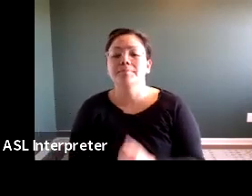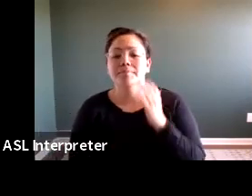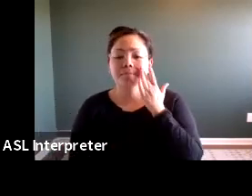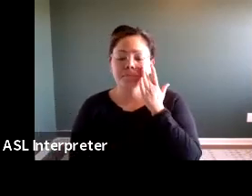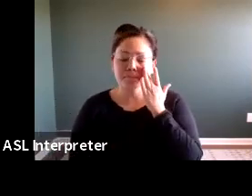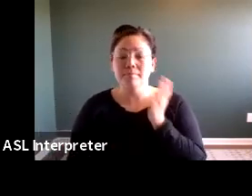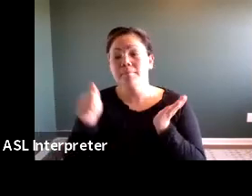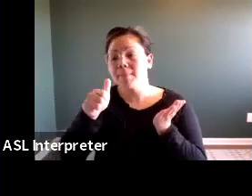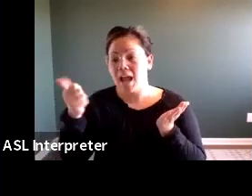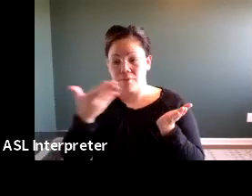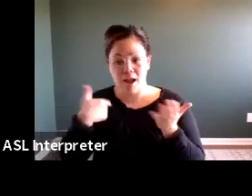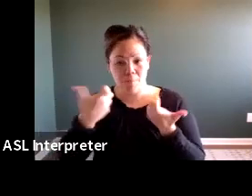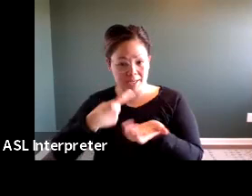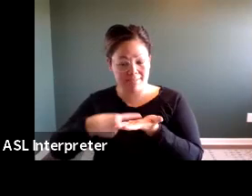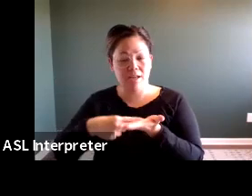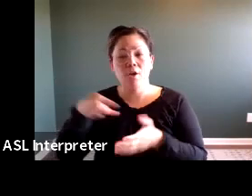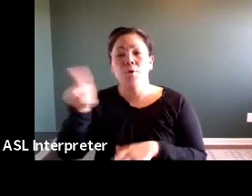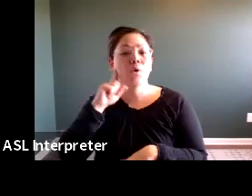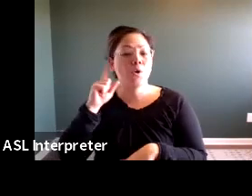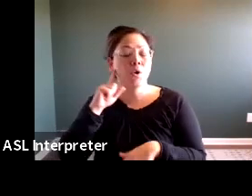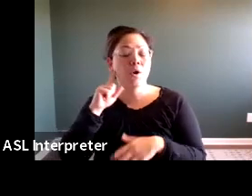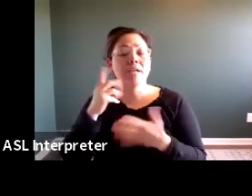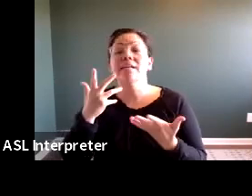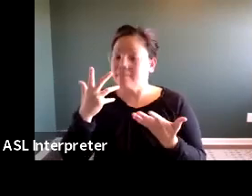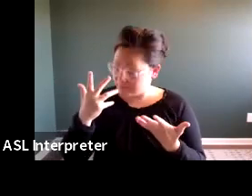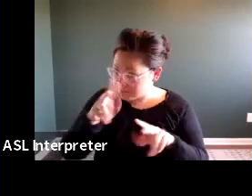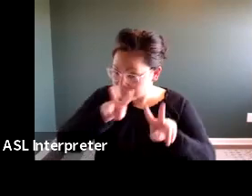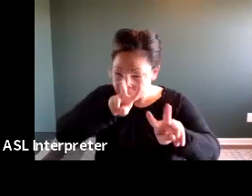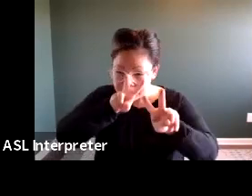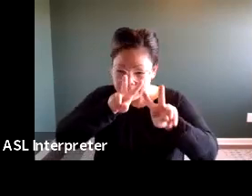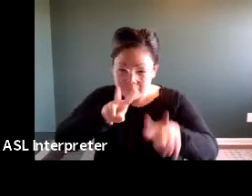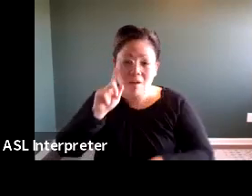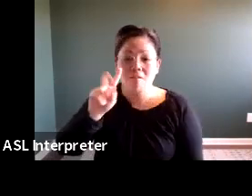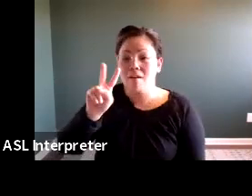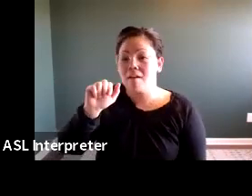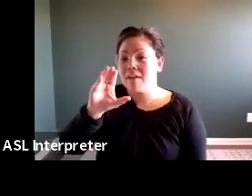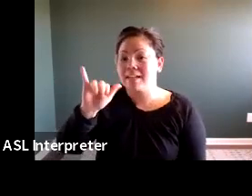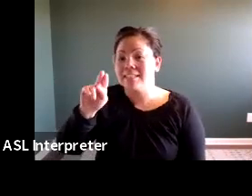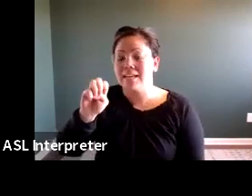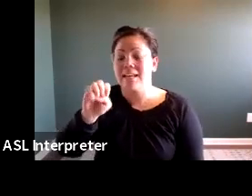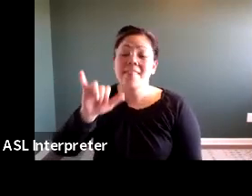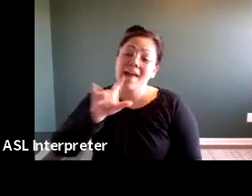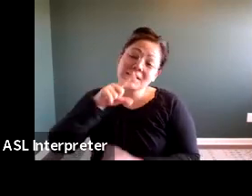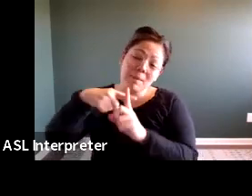Another thing I wanted to bring up as you've probably heard us talk a lot that there is a vaccine on the horizon, which is really encouraging. And I think that that can help people you know,